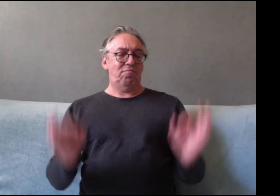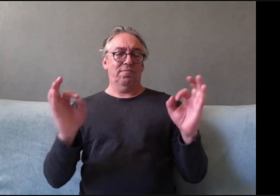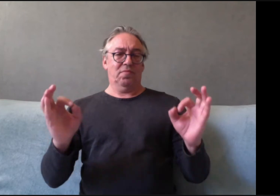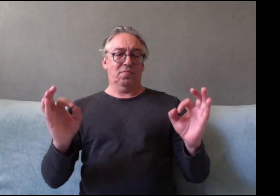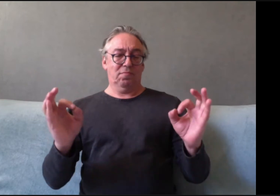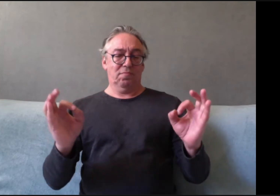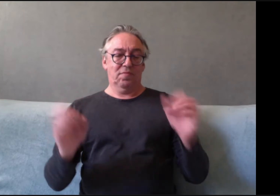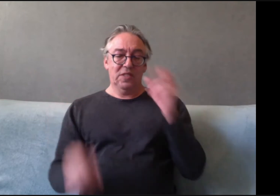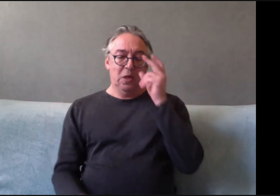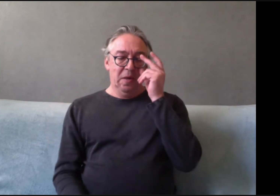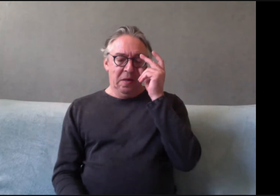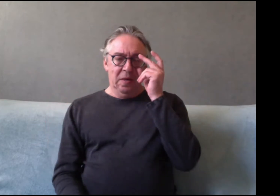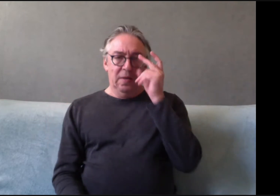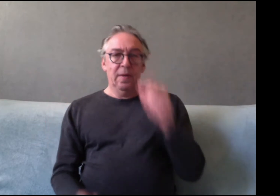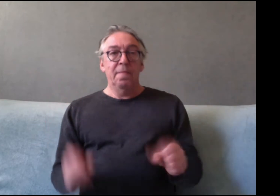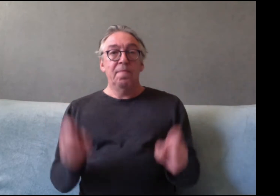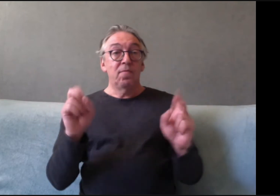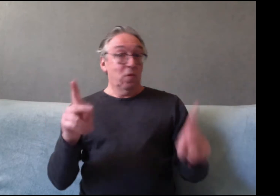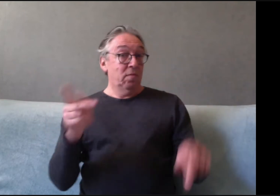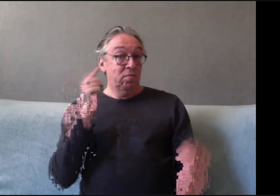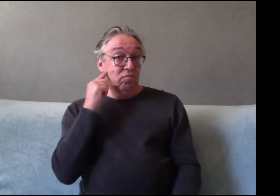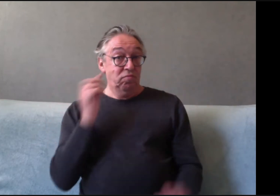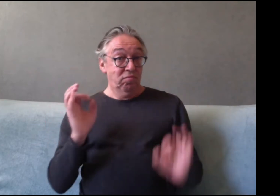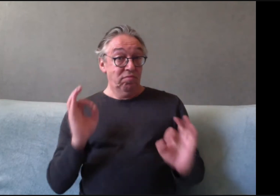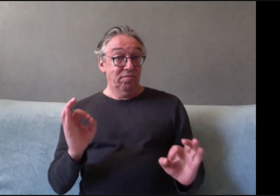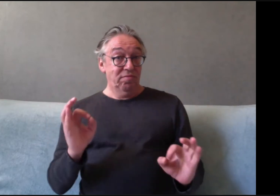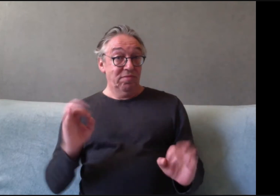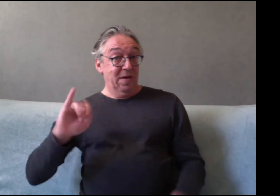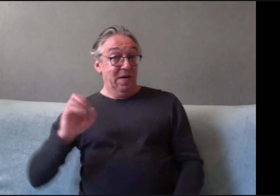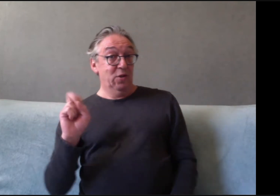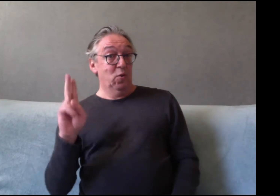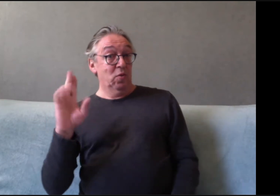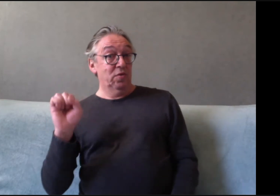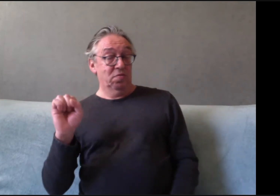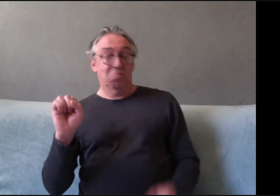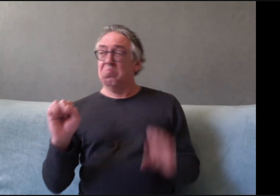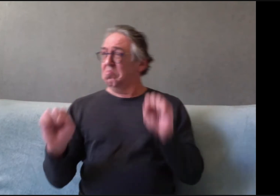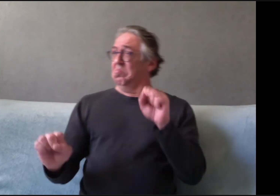JESÚS: Okay, can you hear me? ANDRÉ: Yes, we can hear you very well.